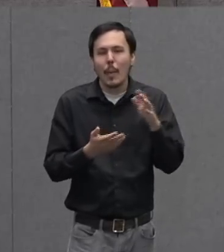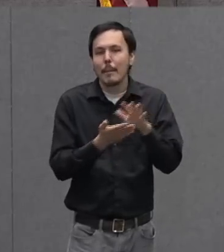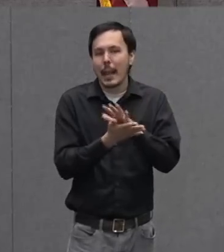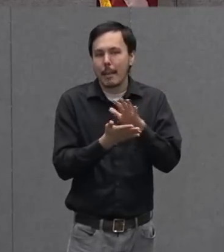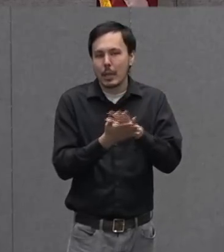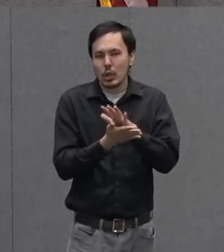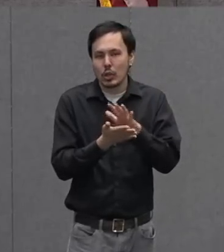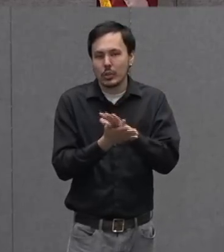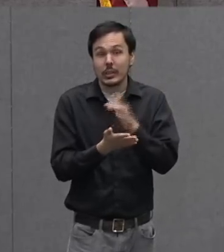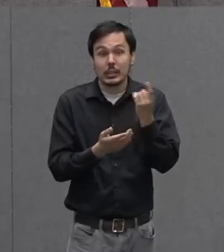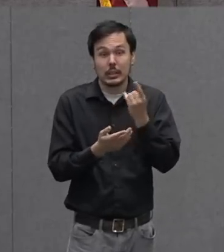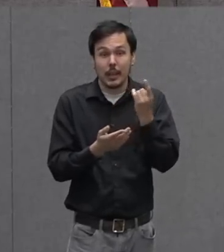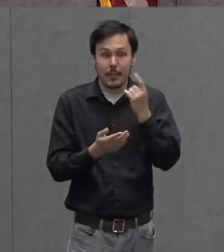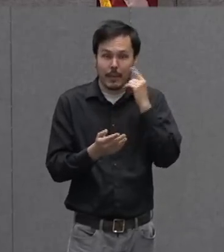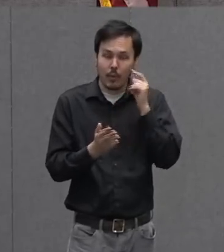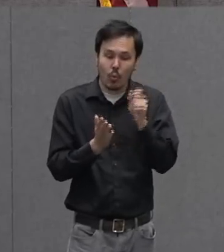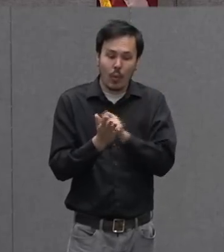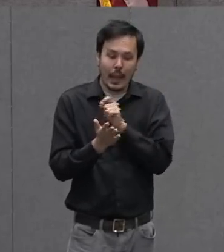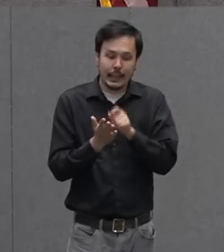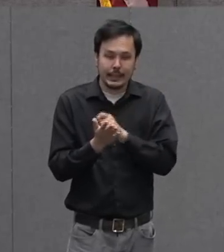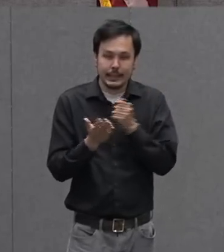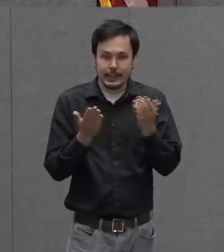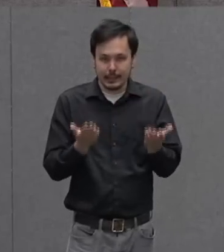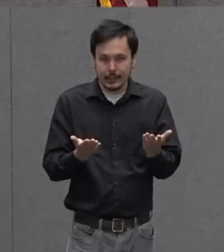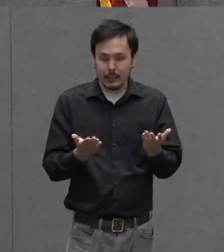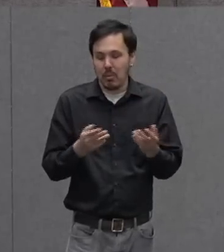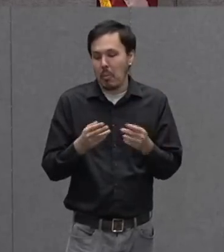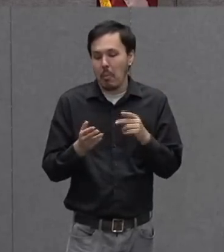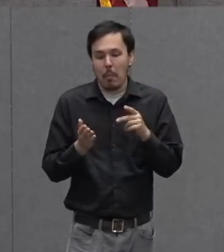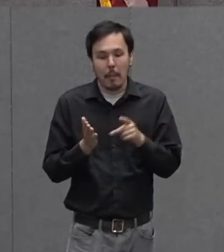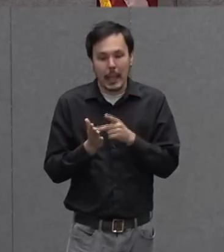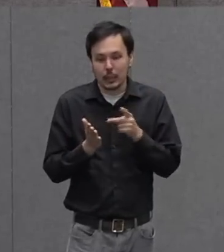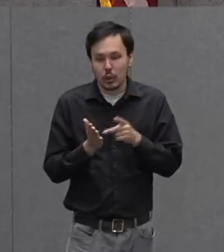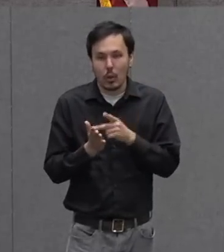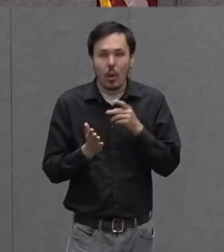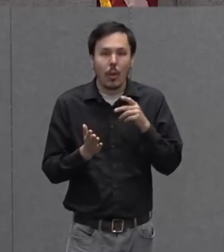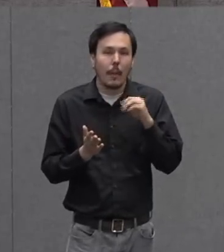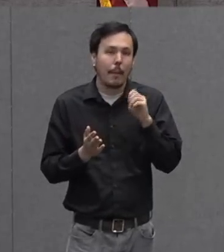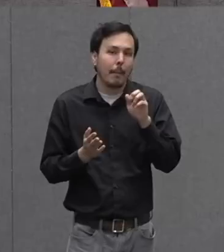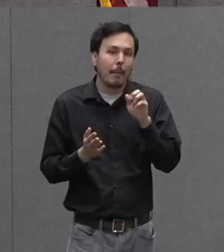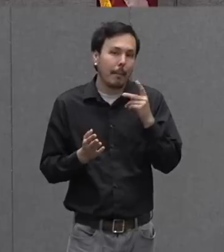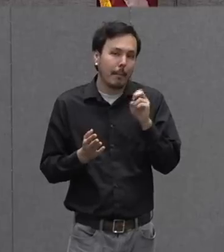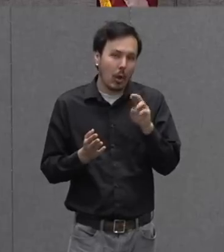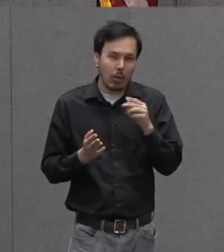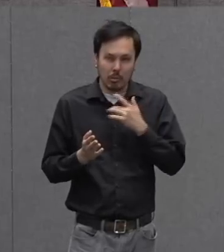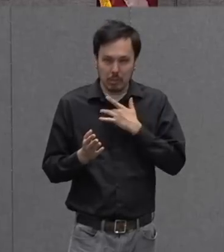and something to write with. It can be a pencil or a marker. Usually when I do math, I prefer a pencil,